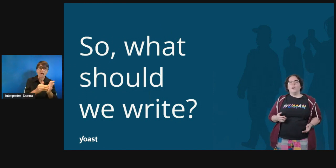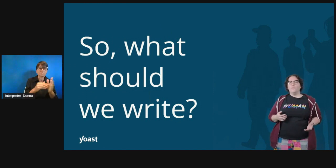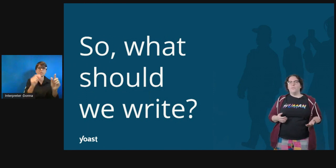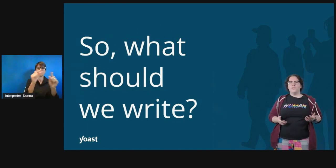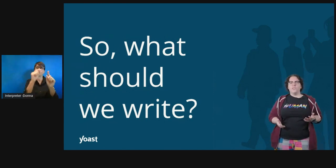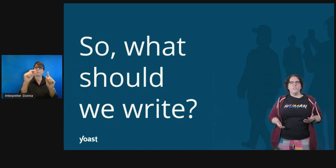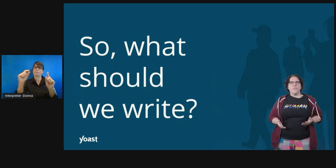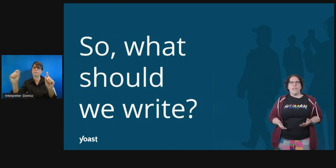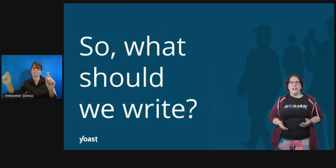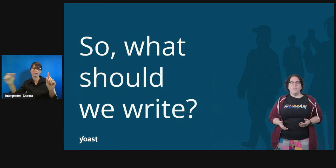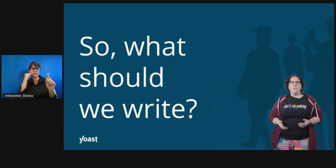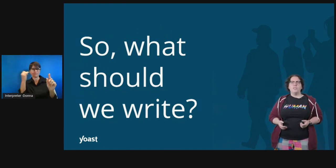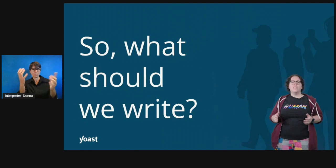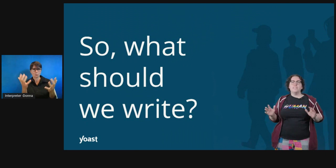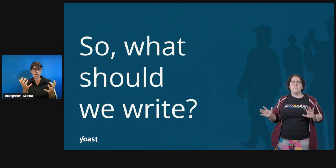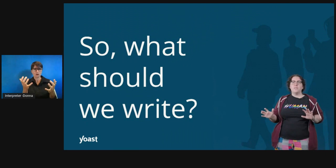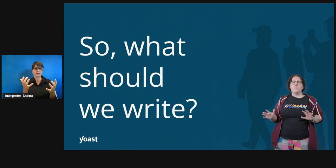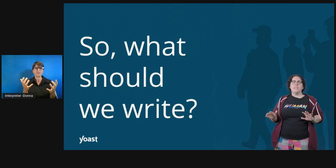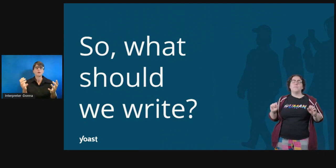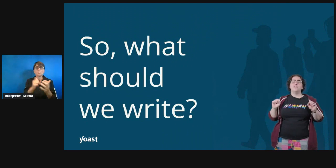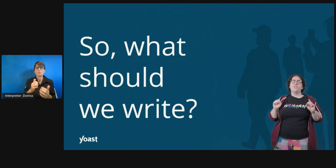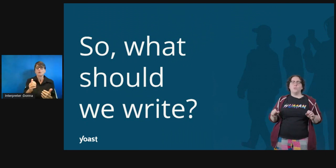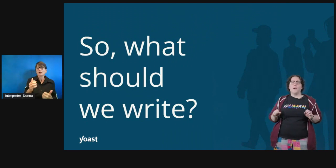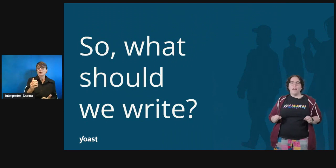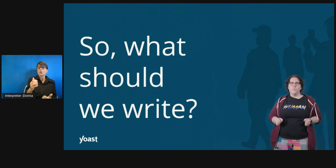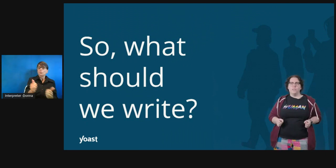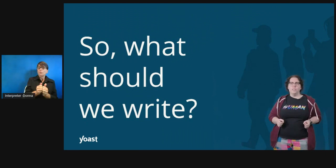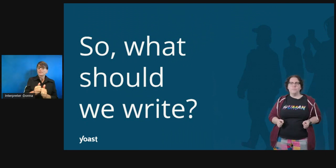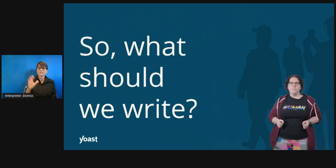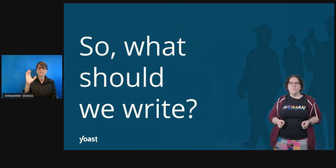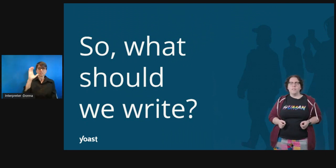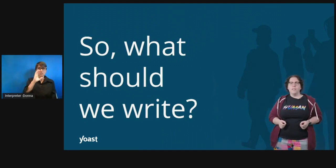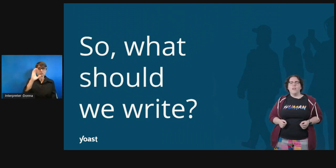And with the surge of AI images, this amount of space can be super helpful.